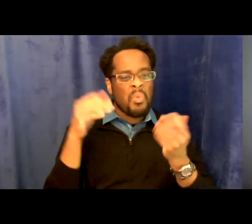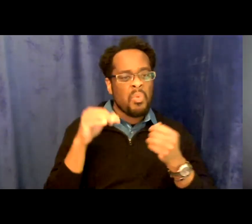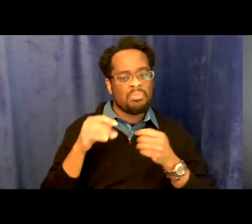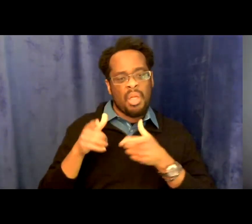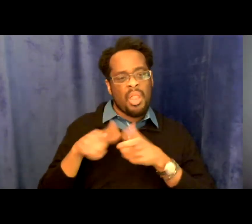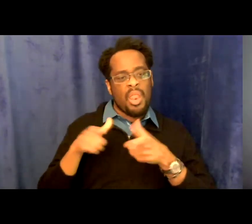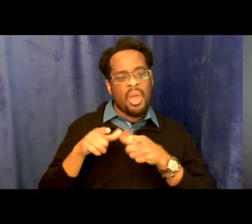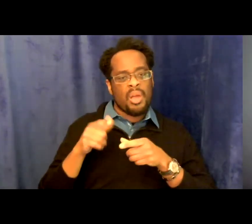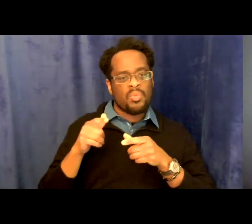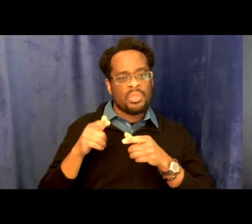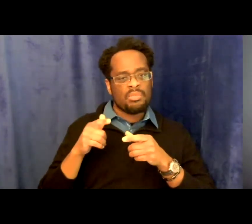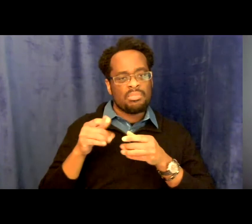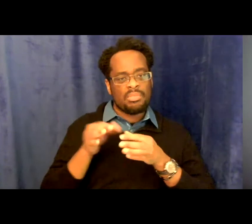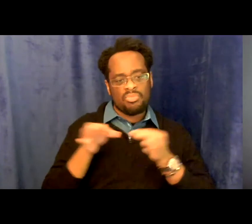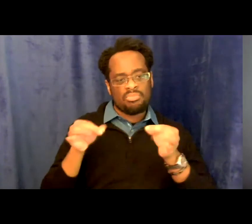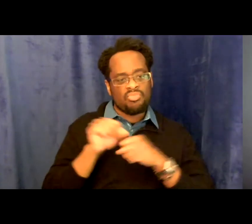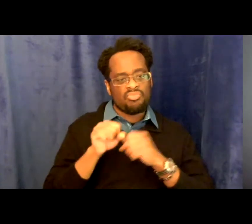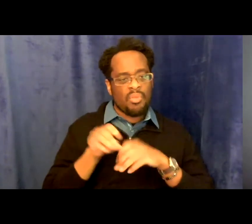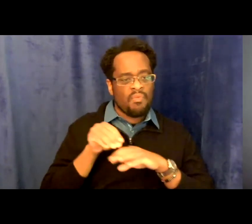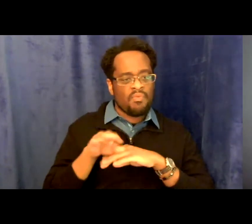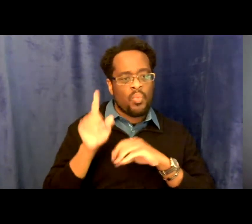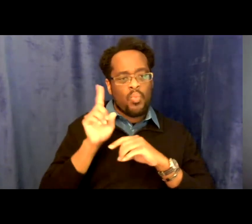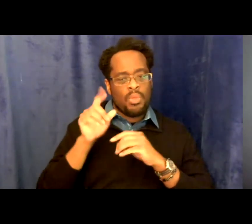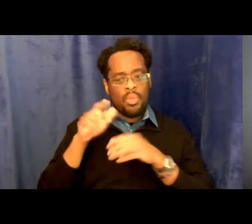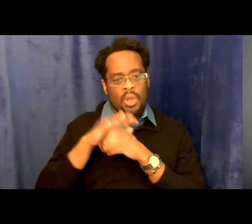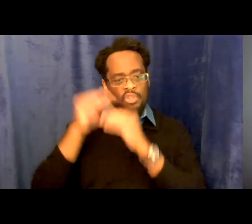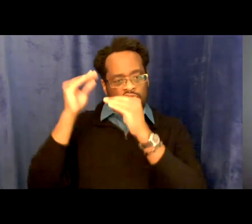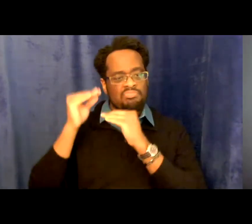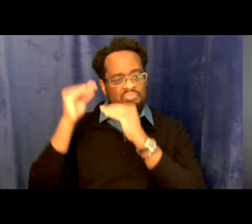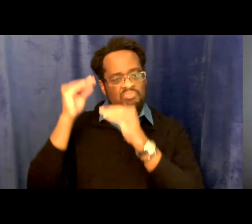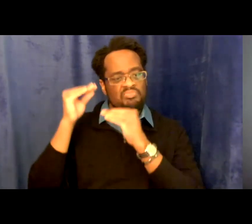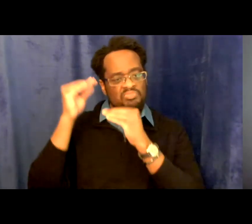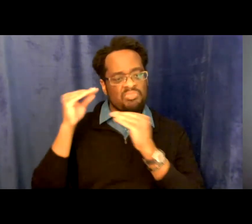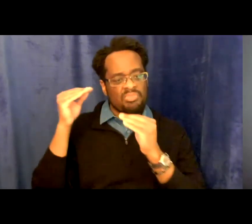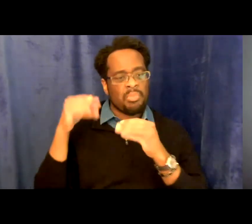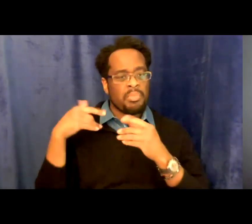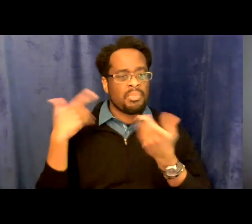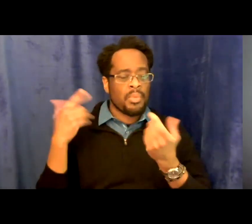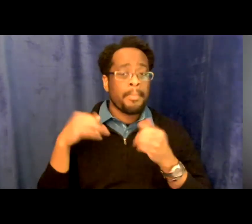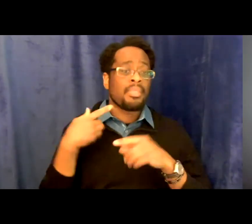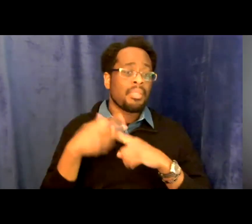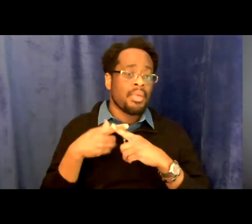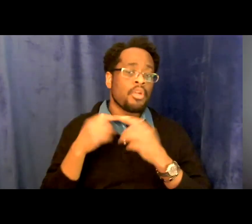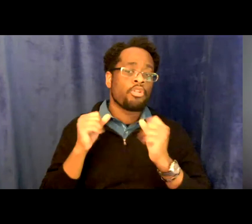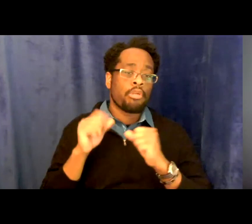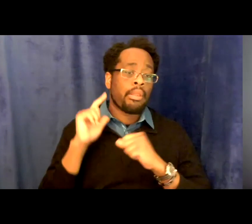father and no both on the forehead so it's easier to sign that way so location can play